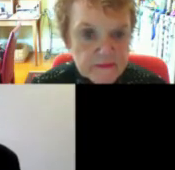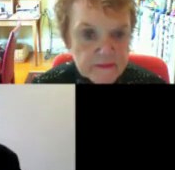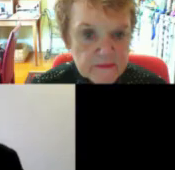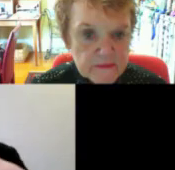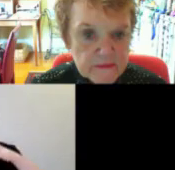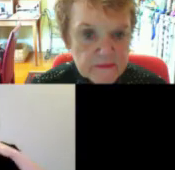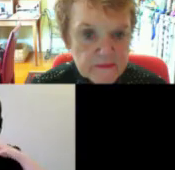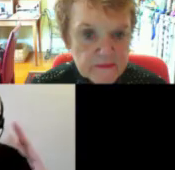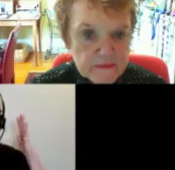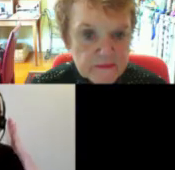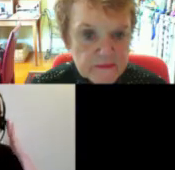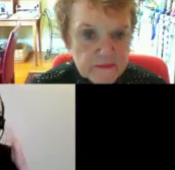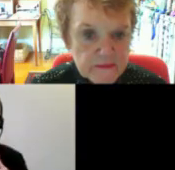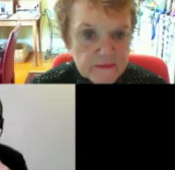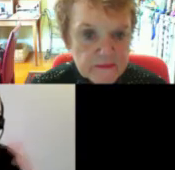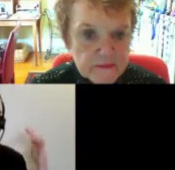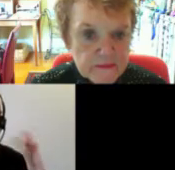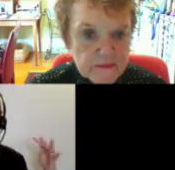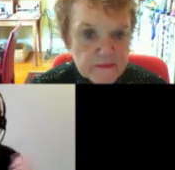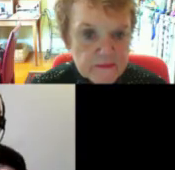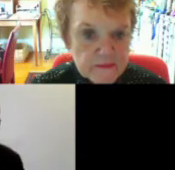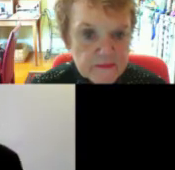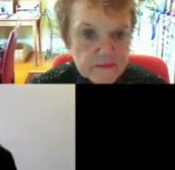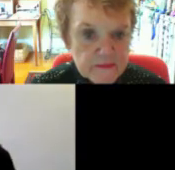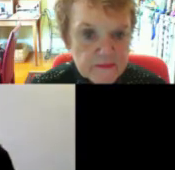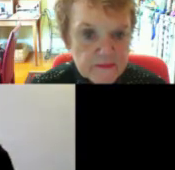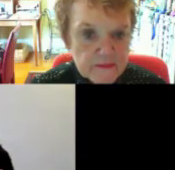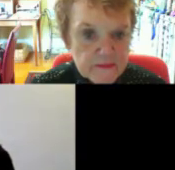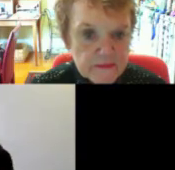Rosa Plasencia: Once in the Spanish channel, please silence the original audio.